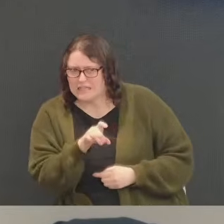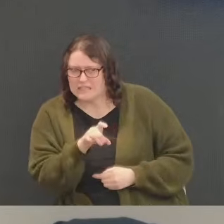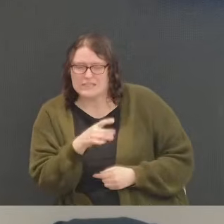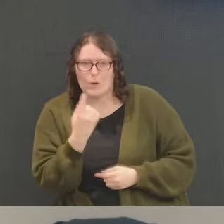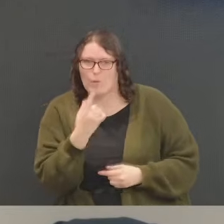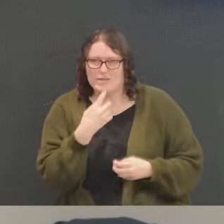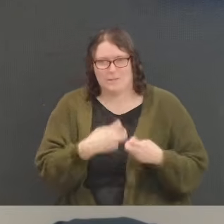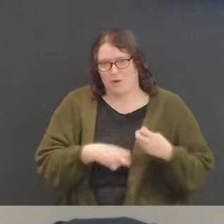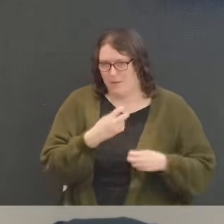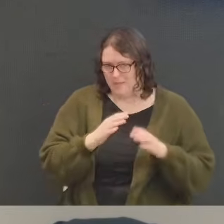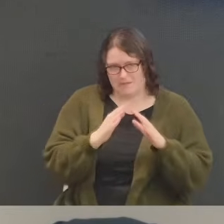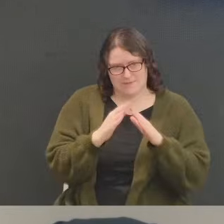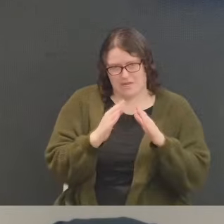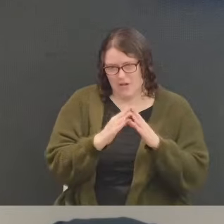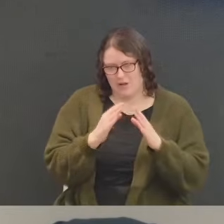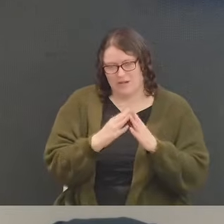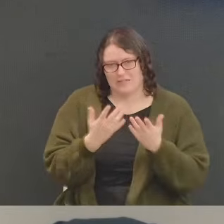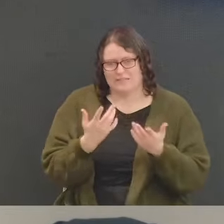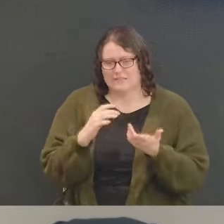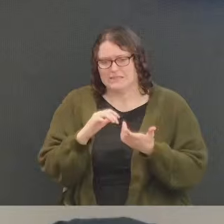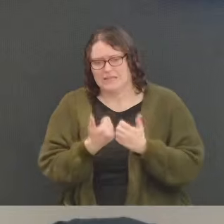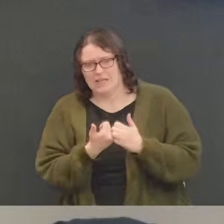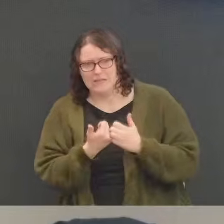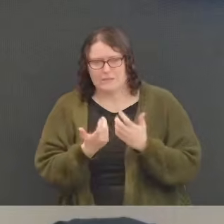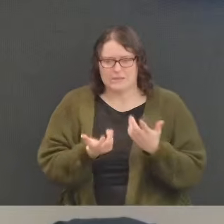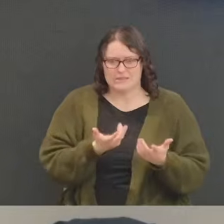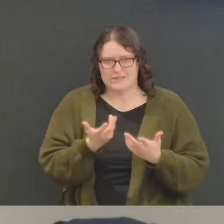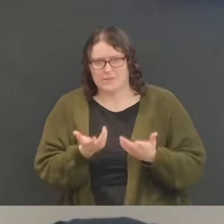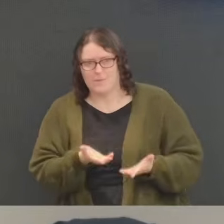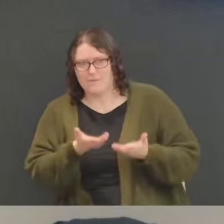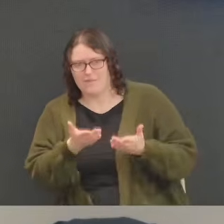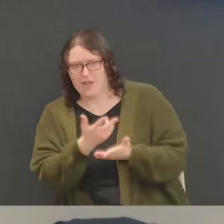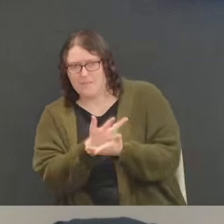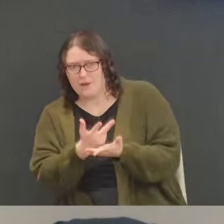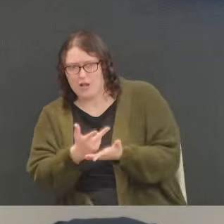issue. We need to to work on how we're going to make that happen. They indicated they're having